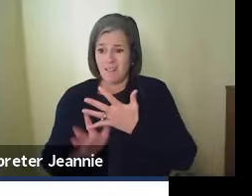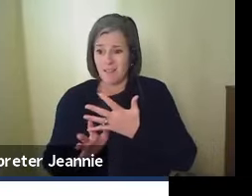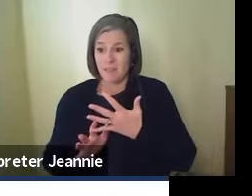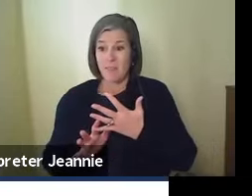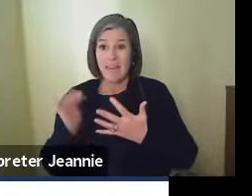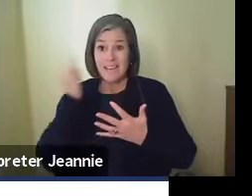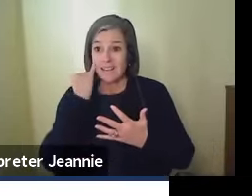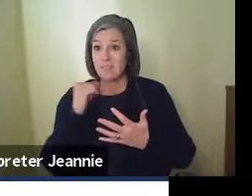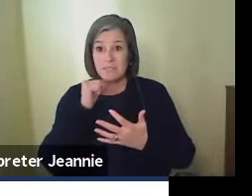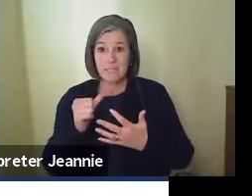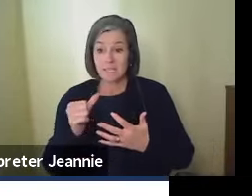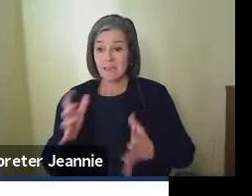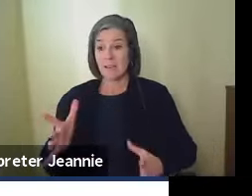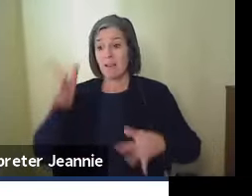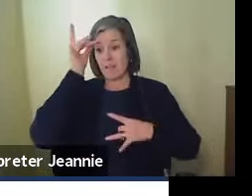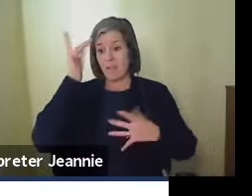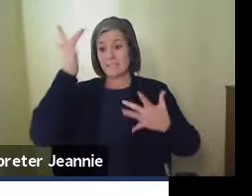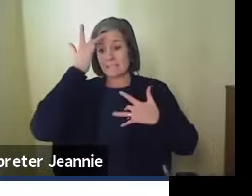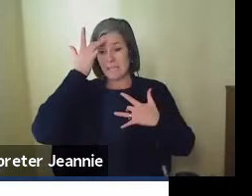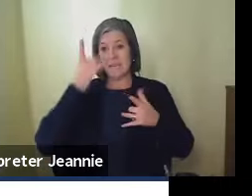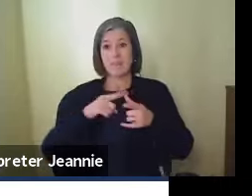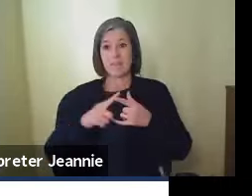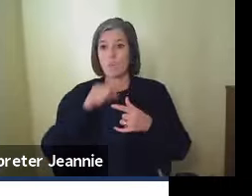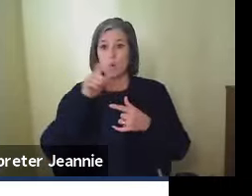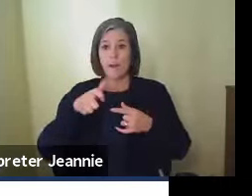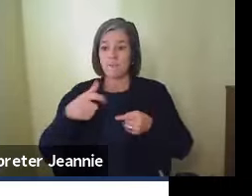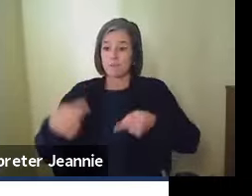otherwise, but because they had COVID-19 they did.